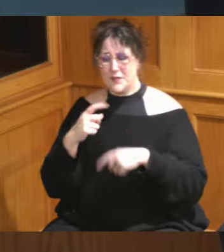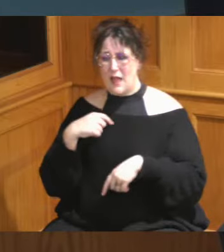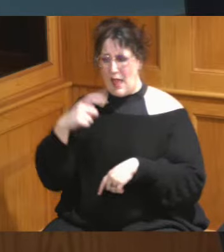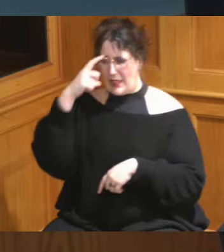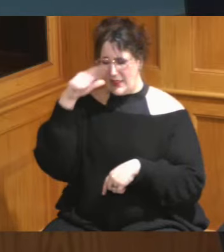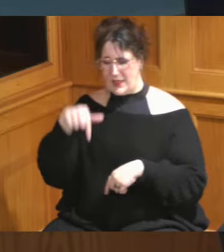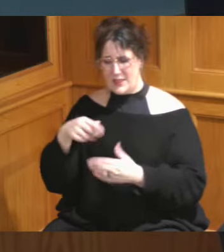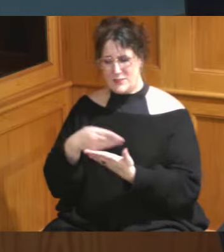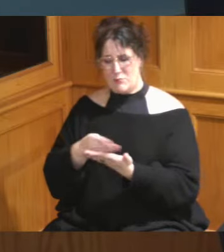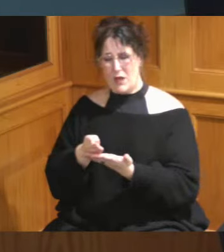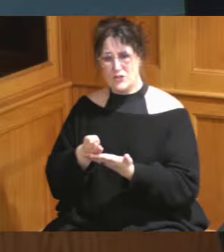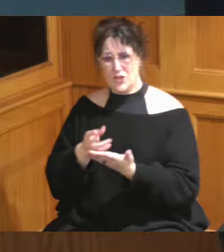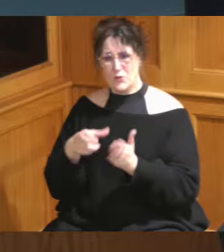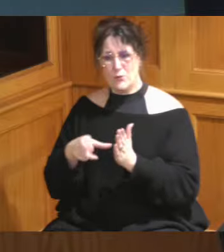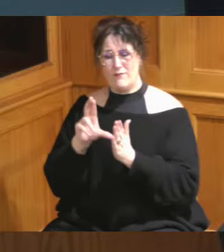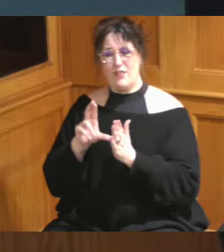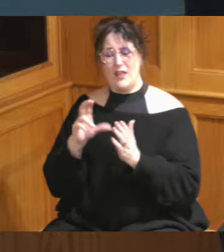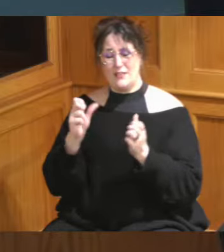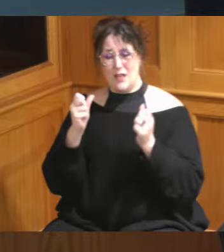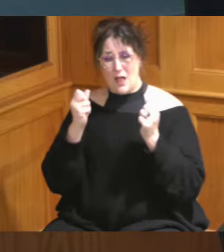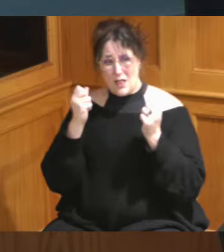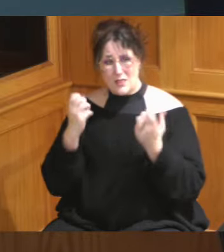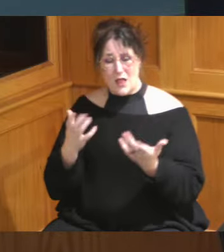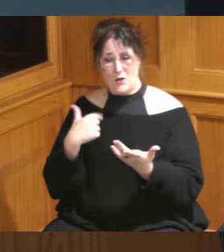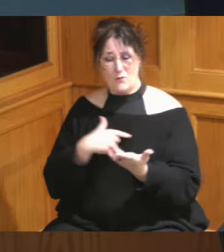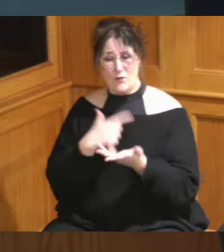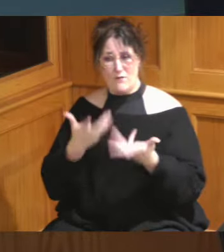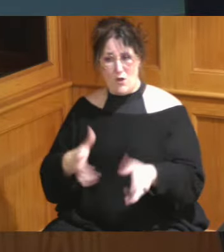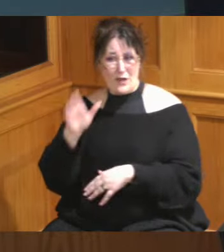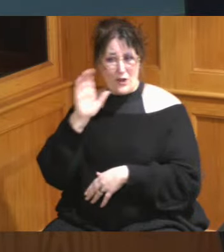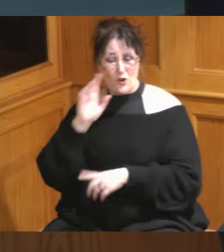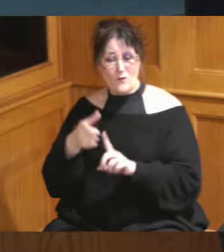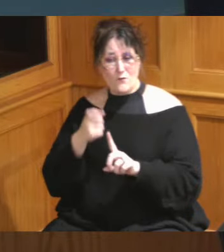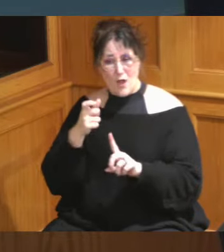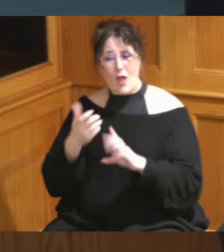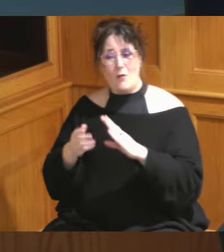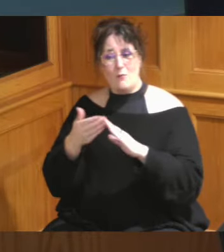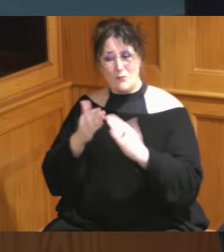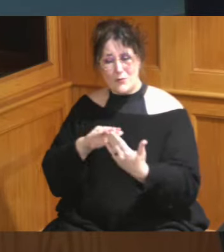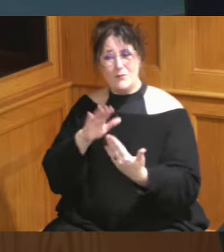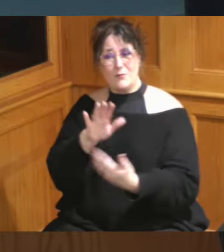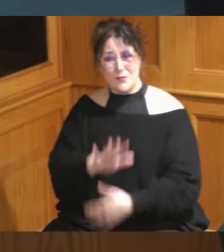lot reflects a lot of what we heard by way of the changes from the Administrator's recommendation to